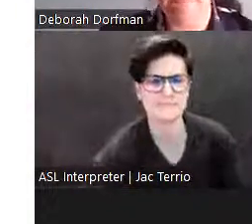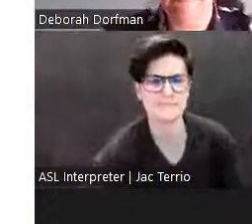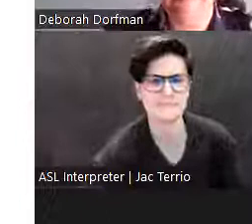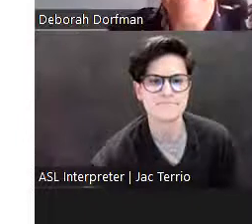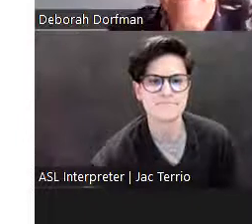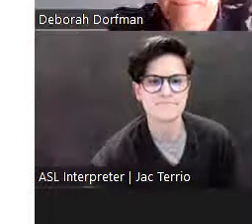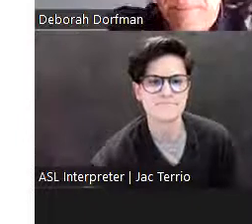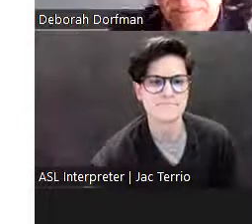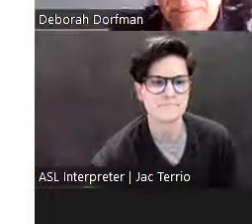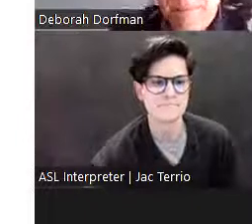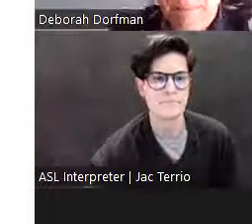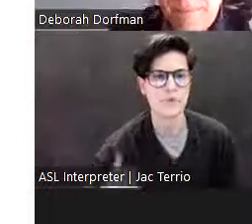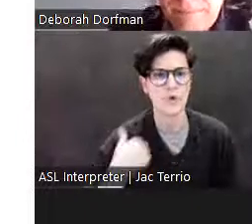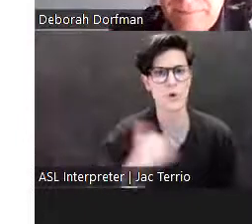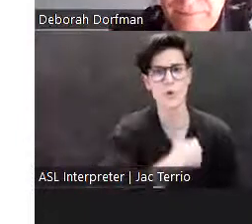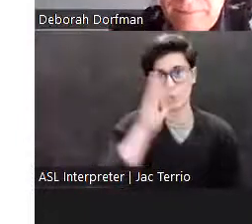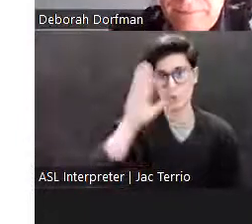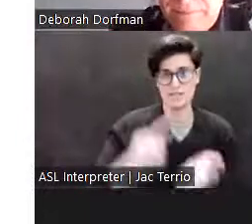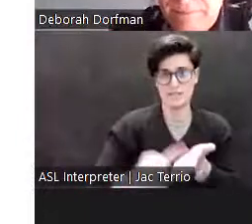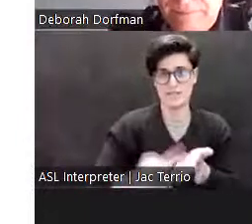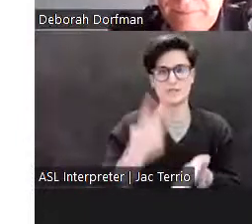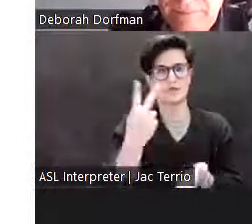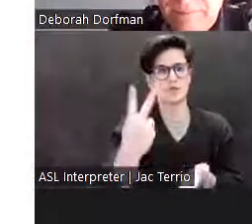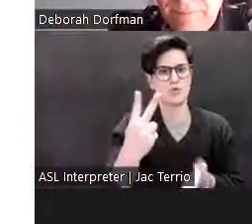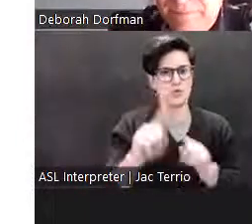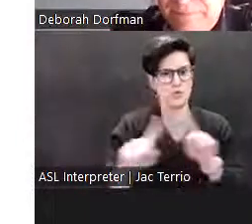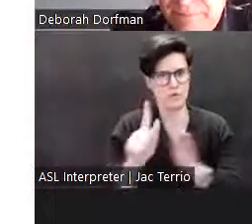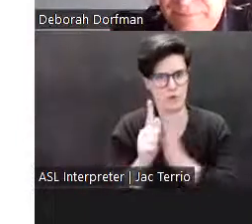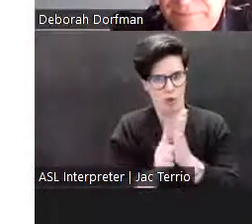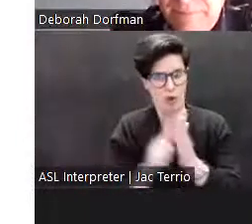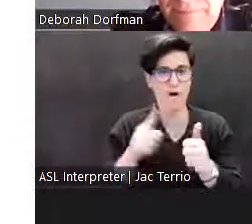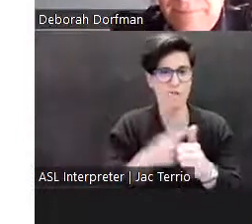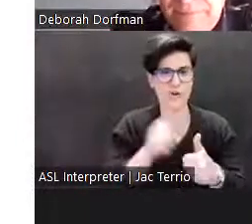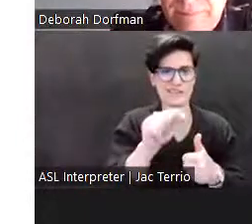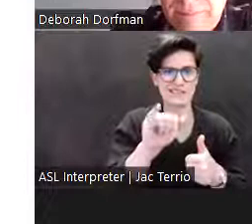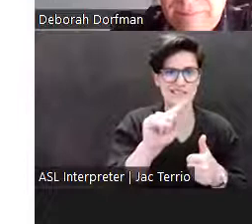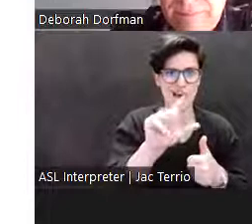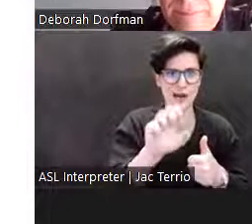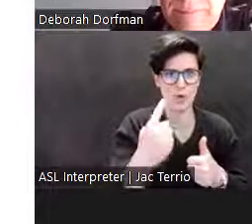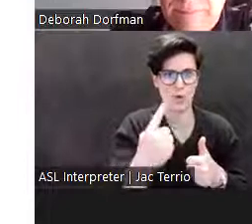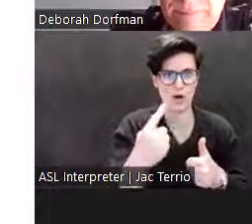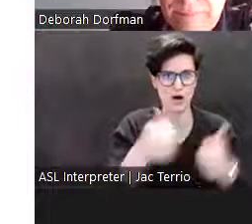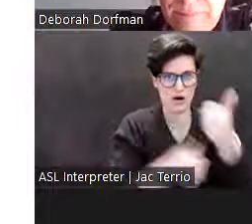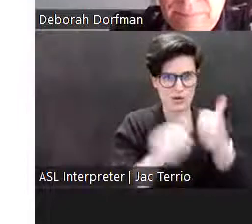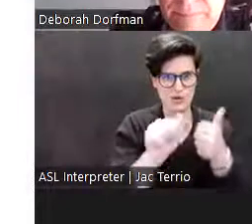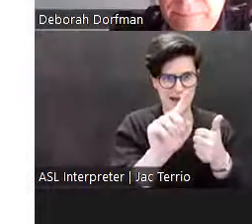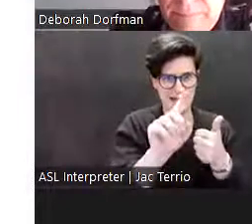15:09:19 The first is title one of the Americans with disabilities act which is a federal law,